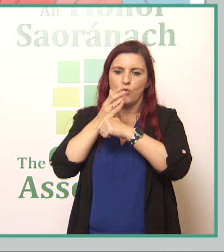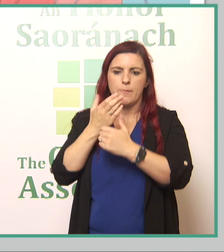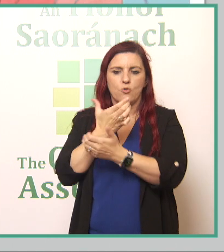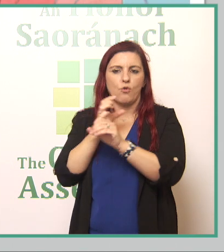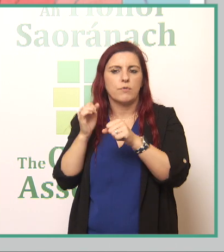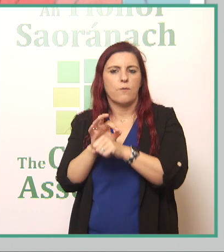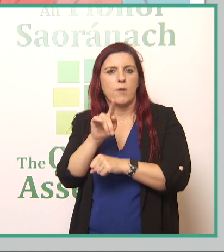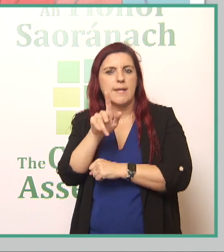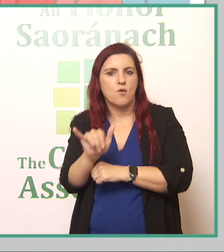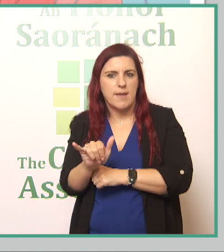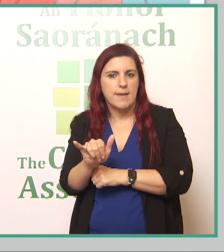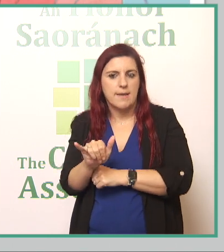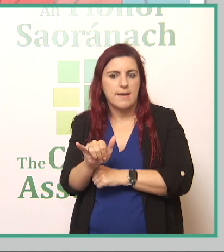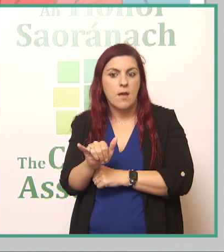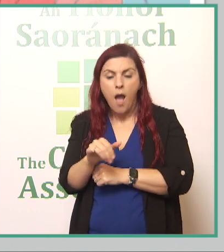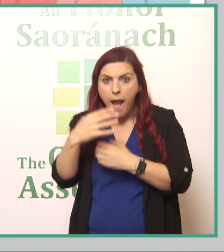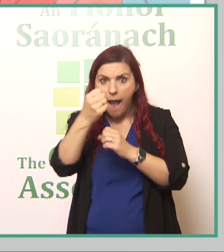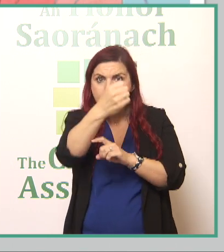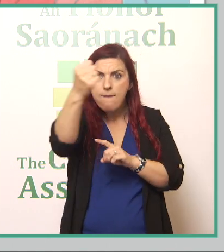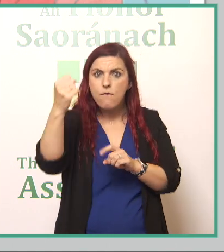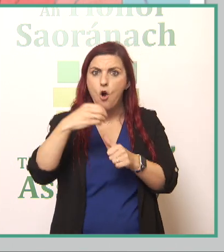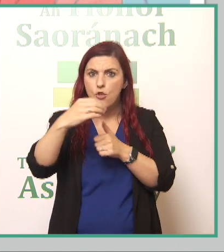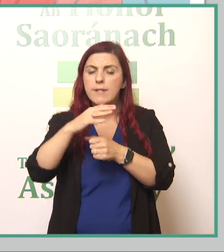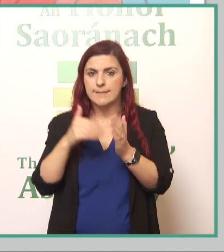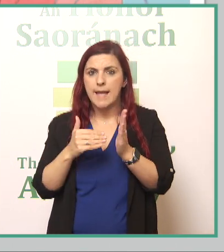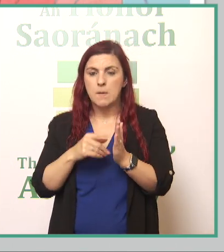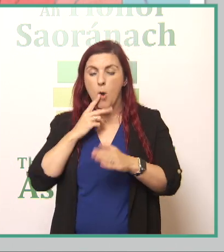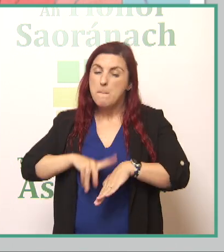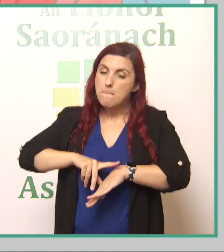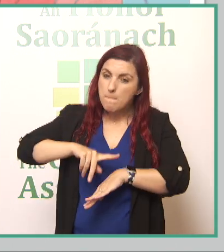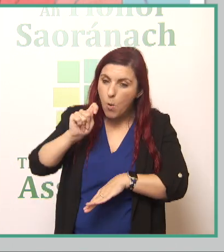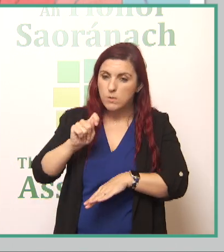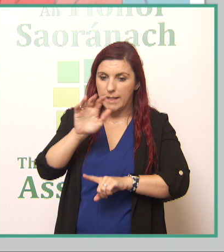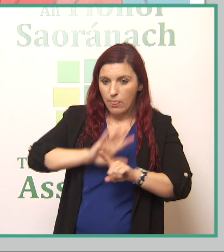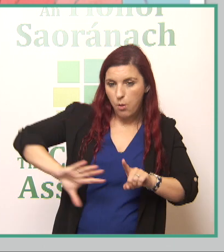that's not to say it doesn't happen elsewhere but it is hugely important in those areas